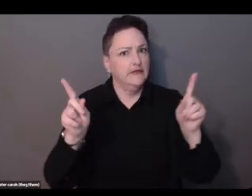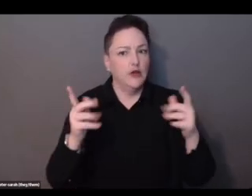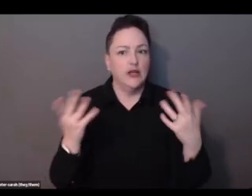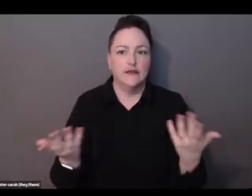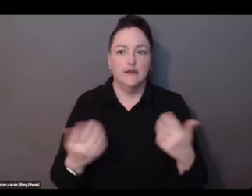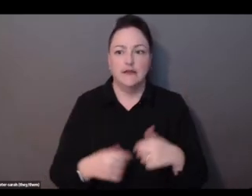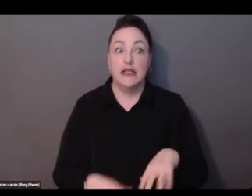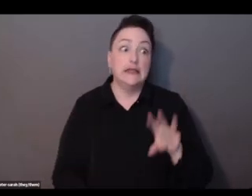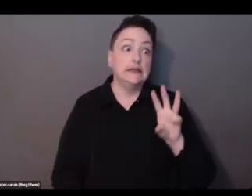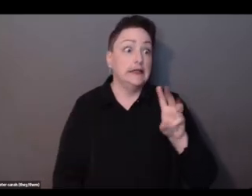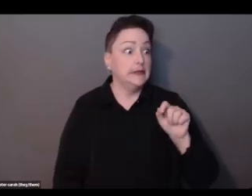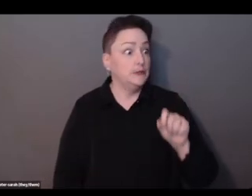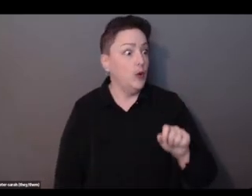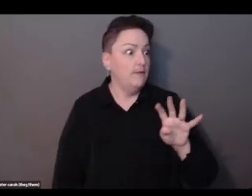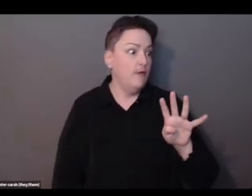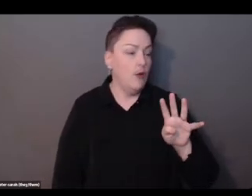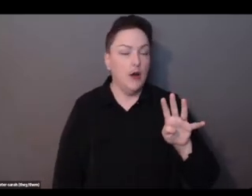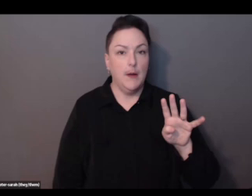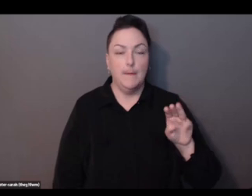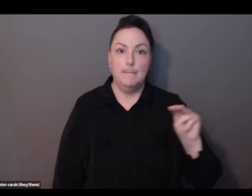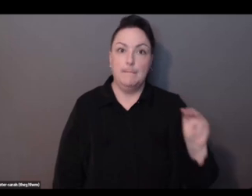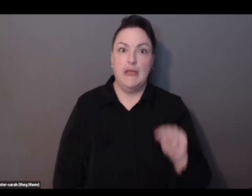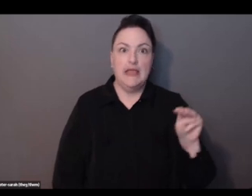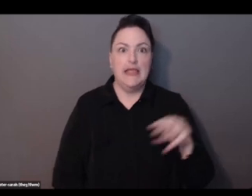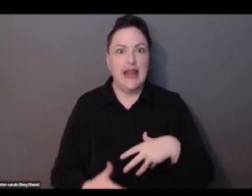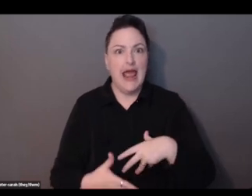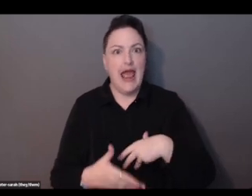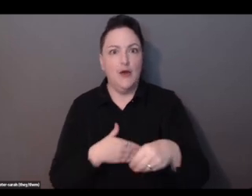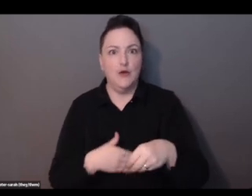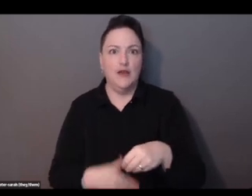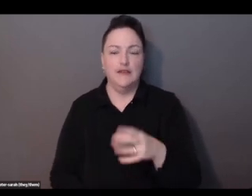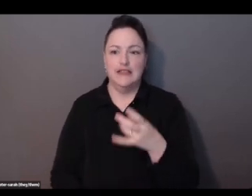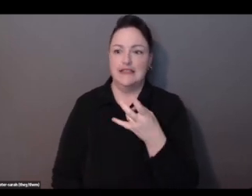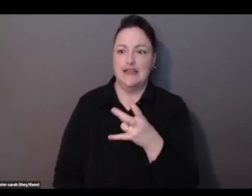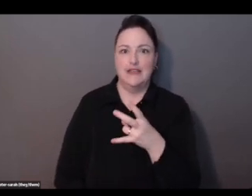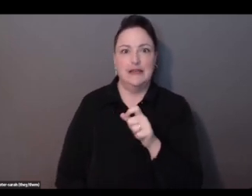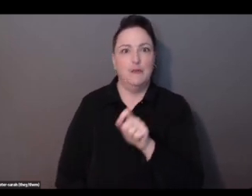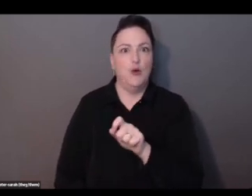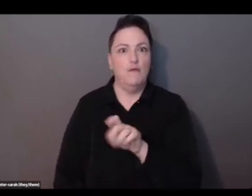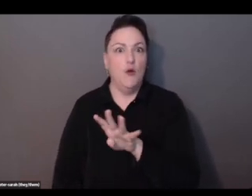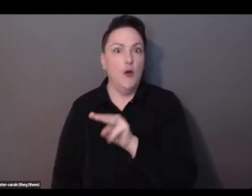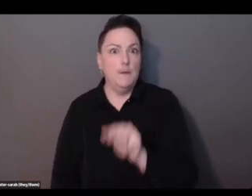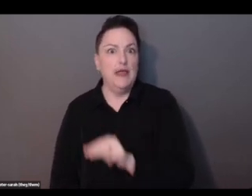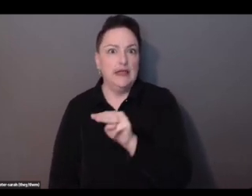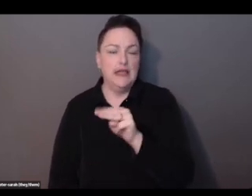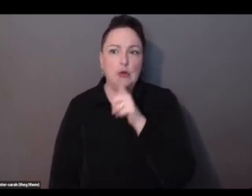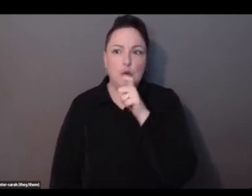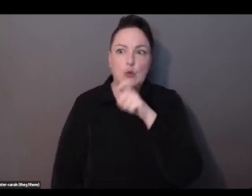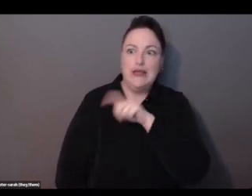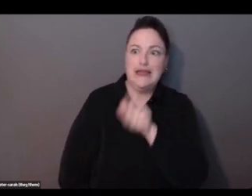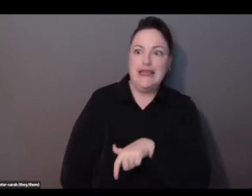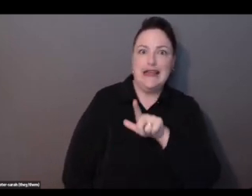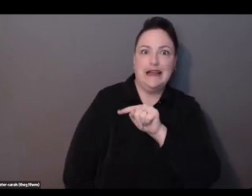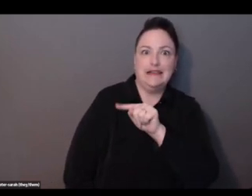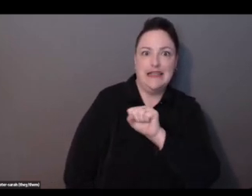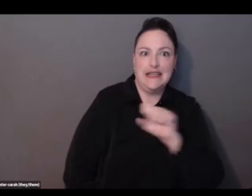out of the 17.6 million people who need LTSS are receiving LTSS.